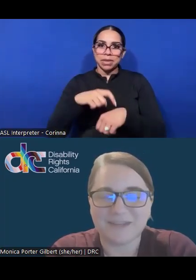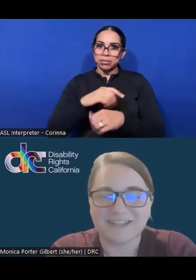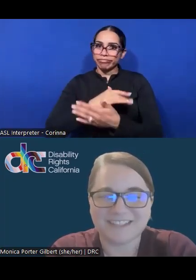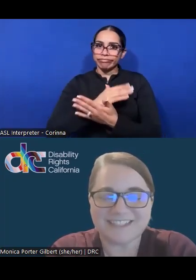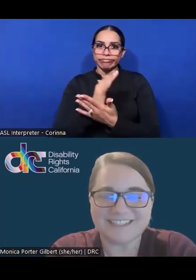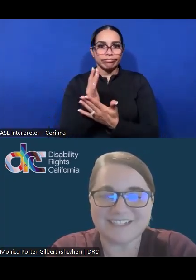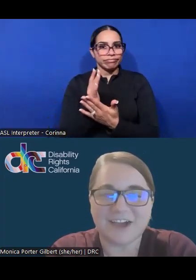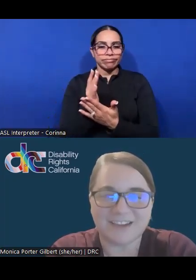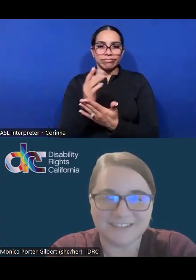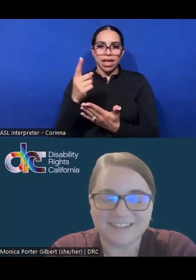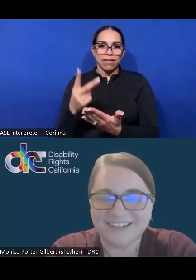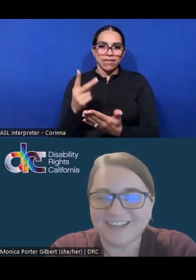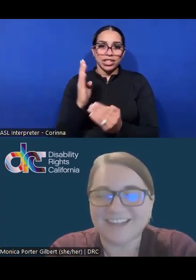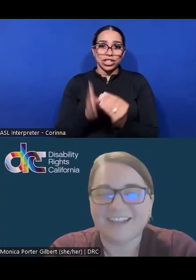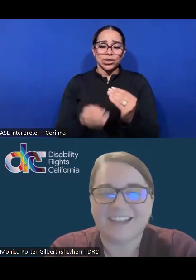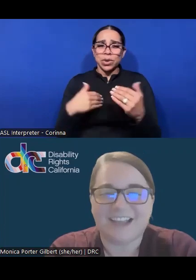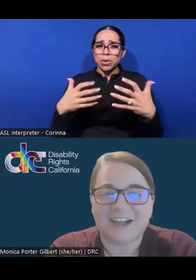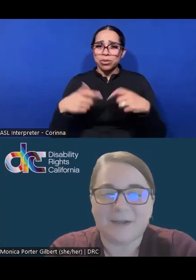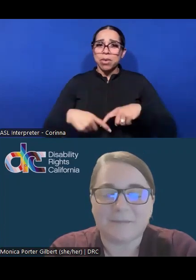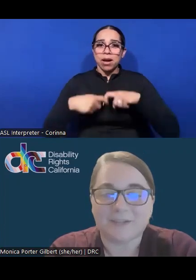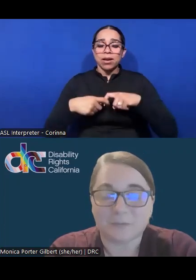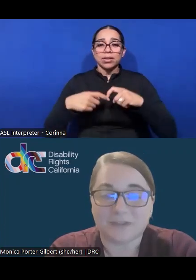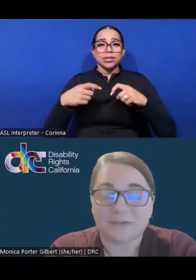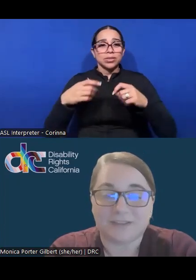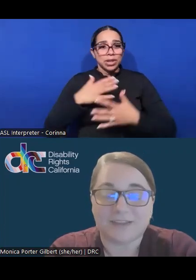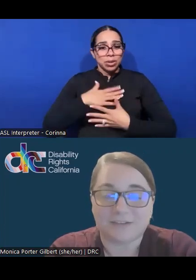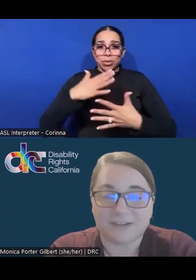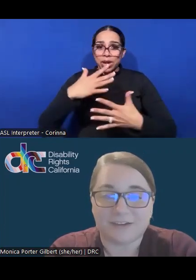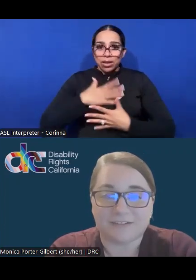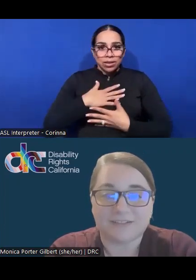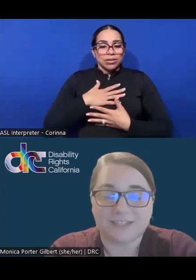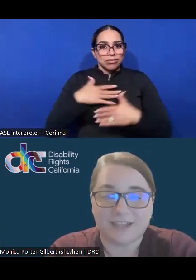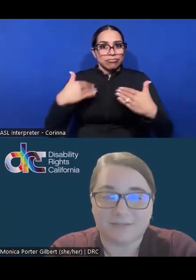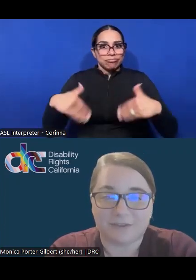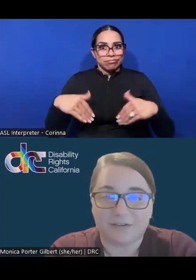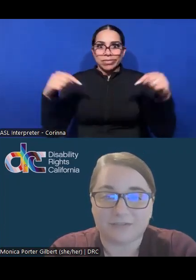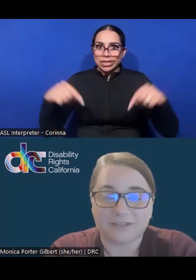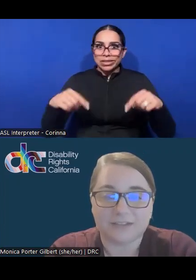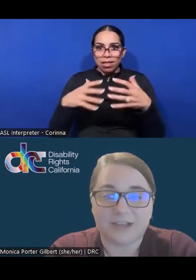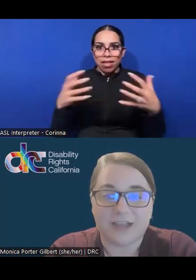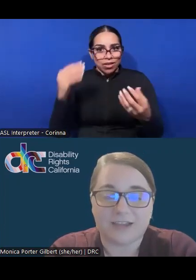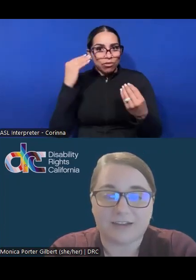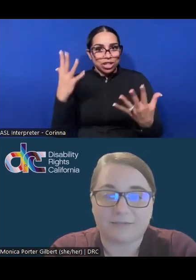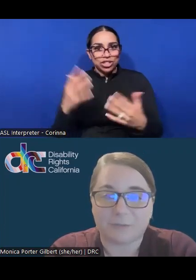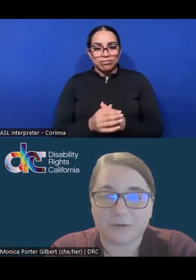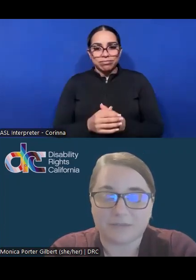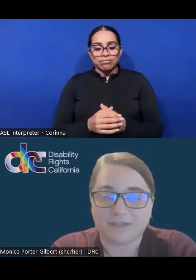because this is a lot. It's really great that you're here to get involved, and get informed.